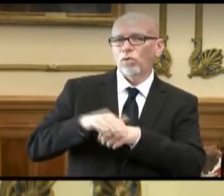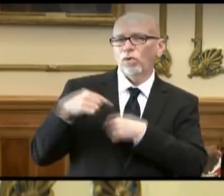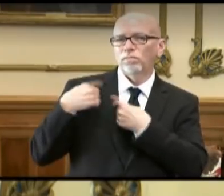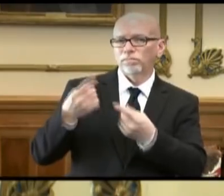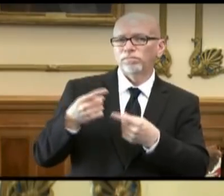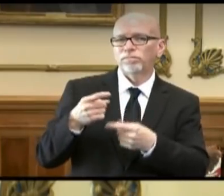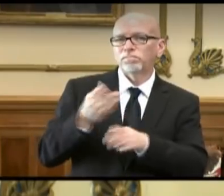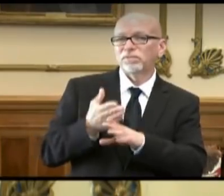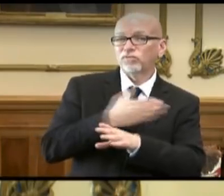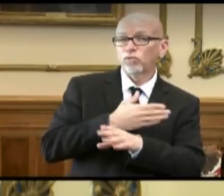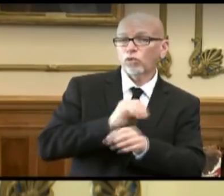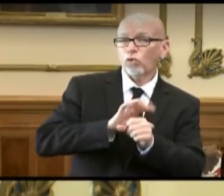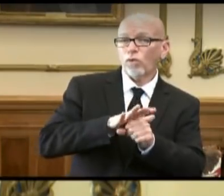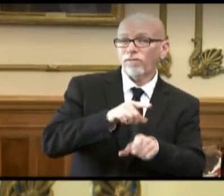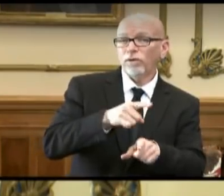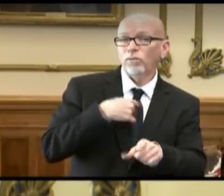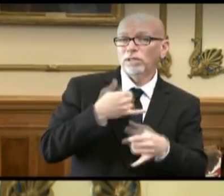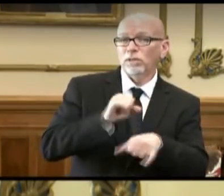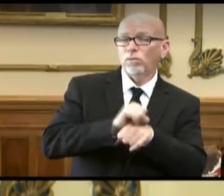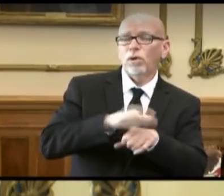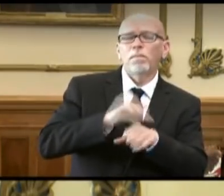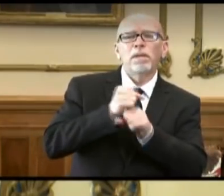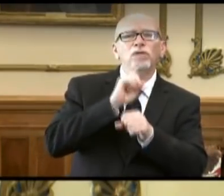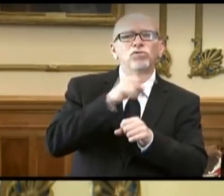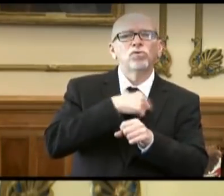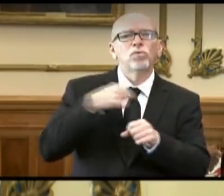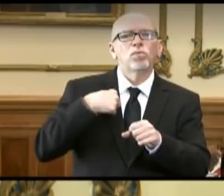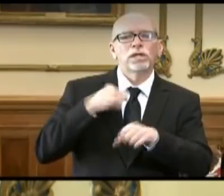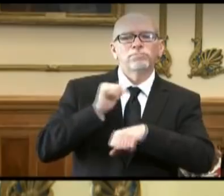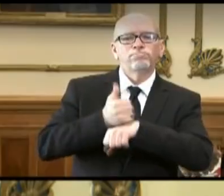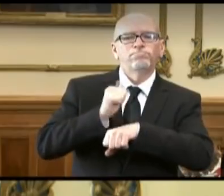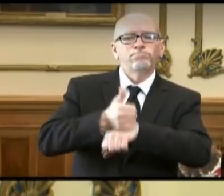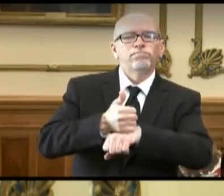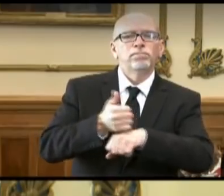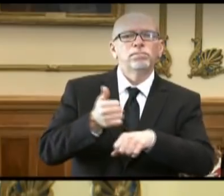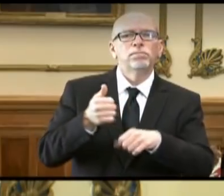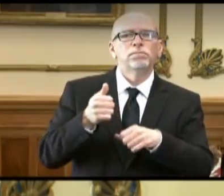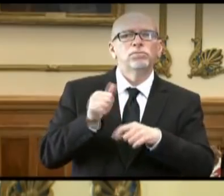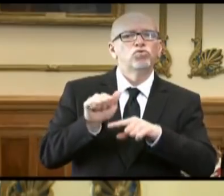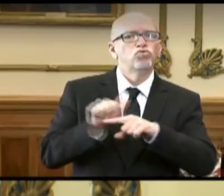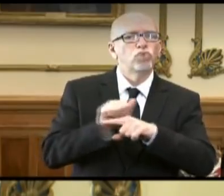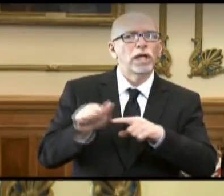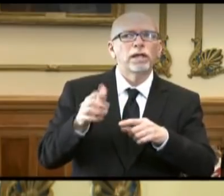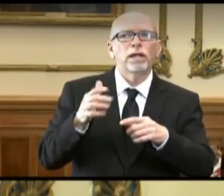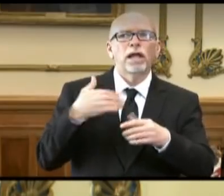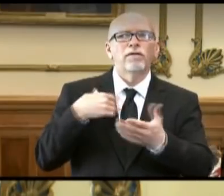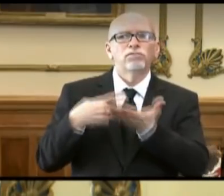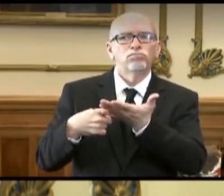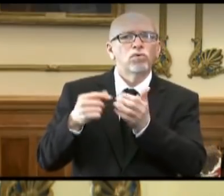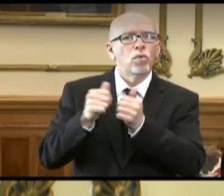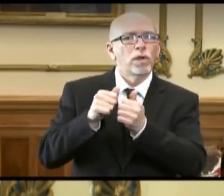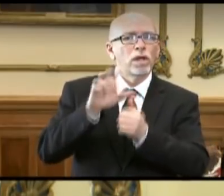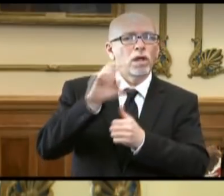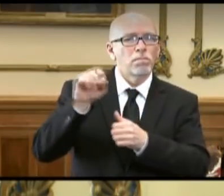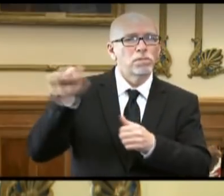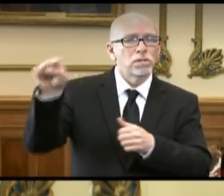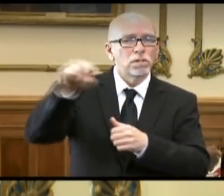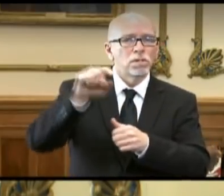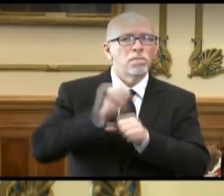WE WANT TO GET THAT BACK UP TO I WOULD ALSO LIKE TO ADD THAT ONE OF THE THINGS WE HAVE BEEN WORKING ON EVEN PRE-COVID, WAS